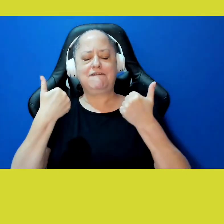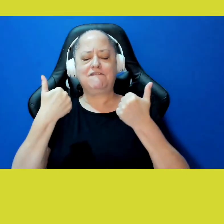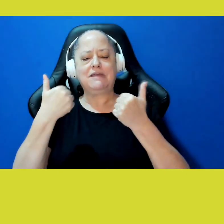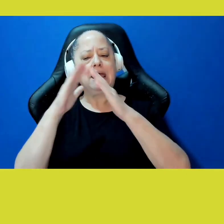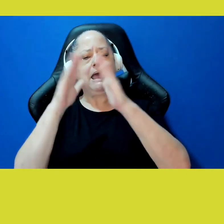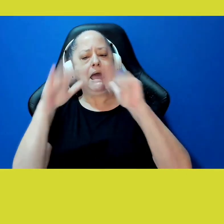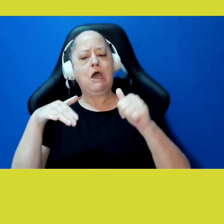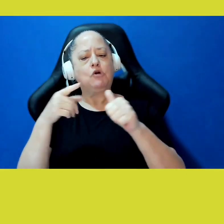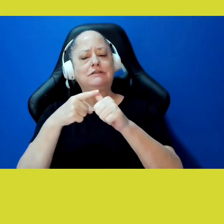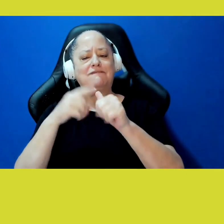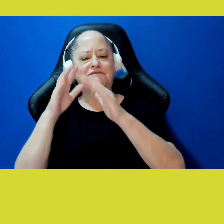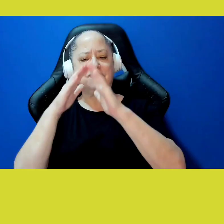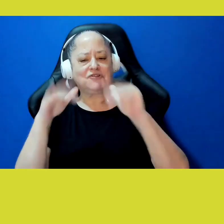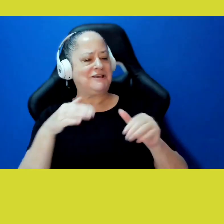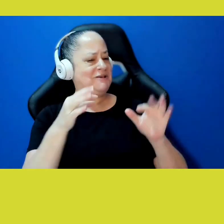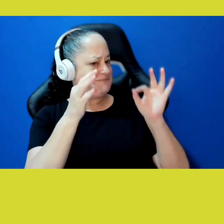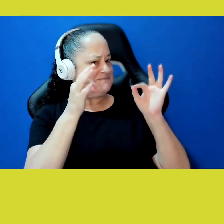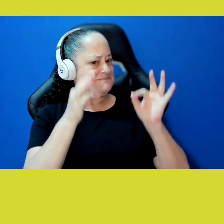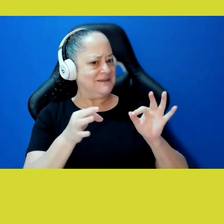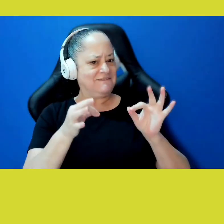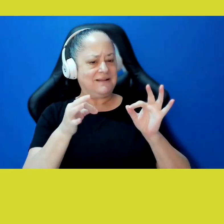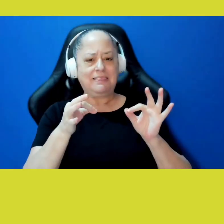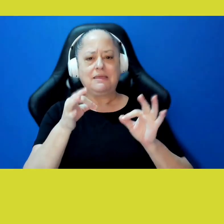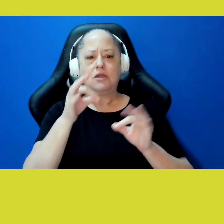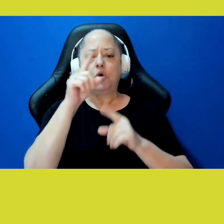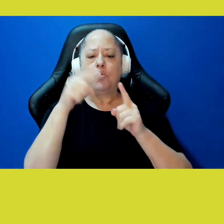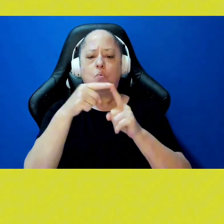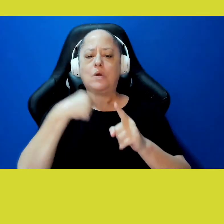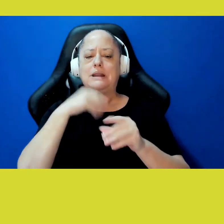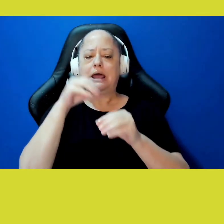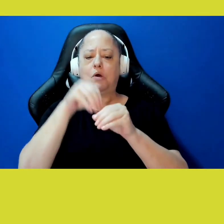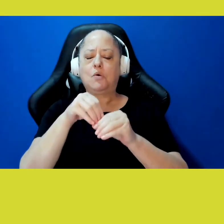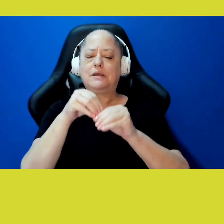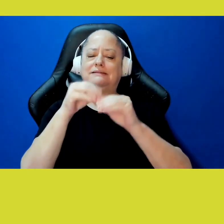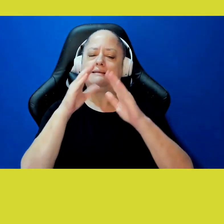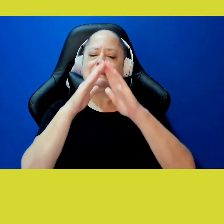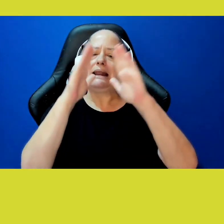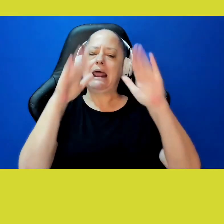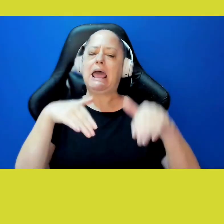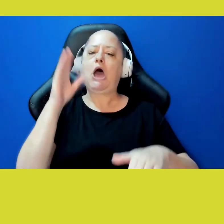Absolutely. When I was in housing eventually is what it was pretty much called.